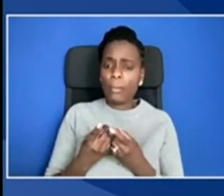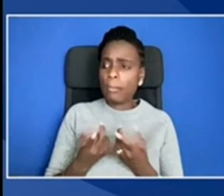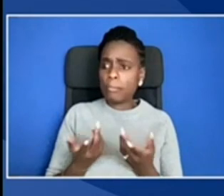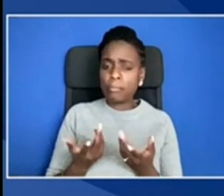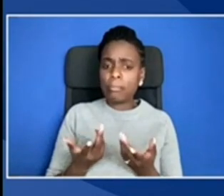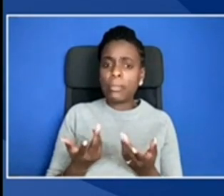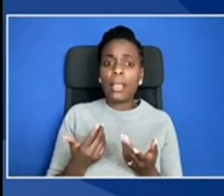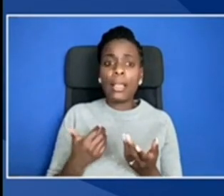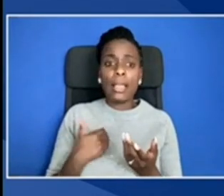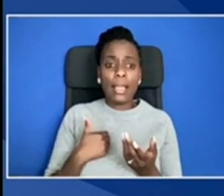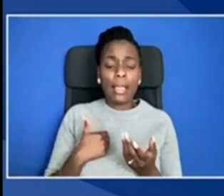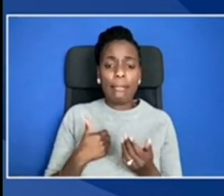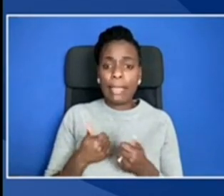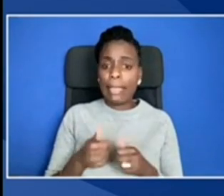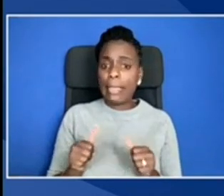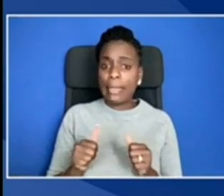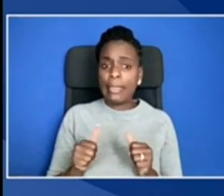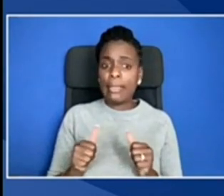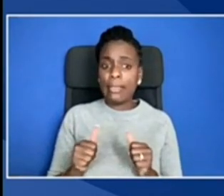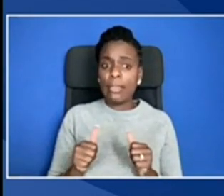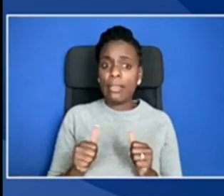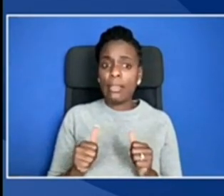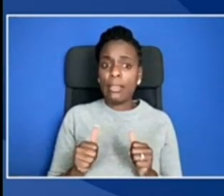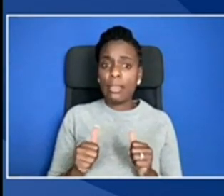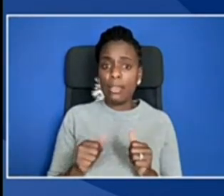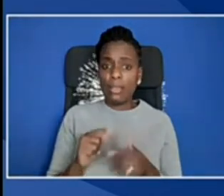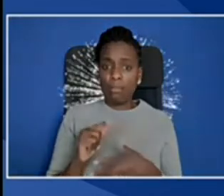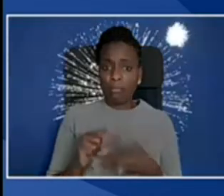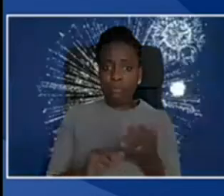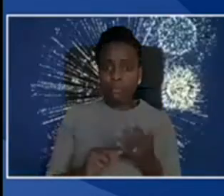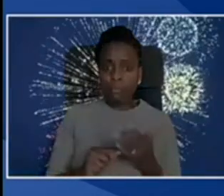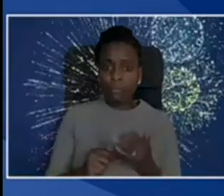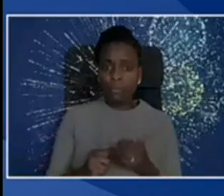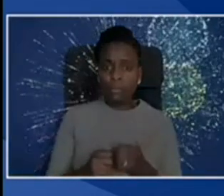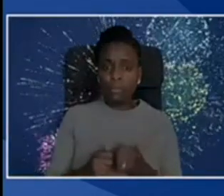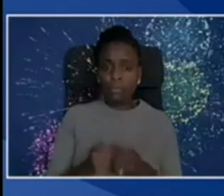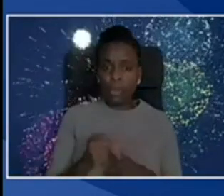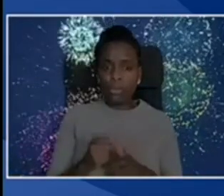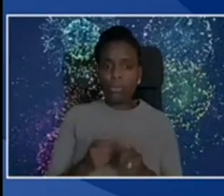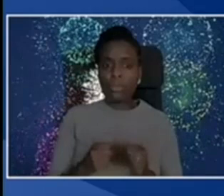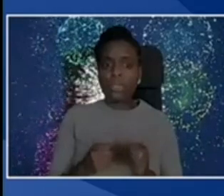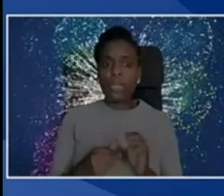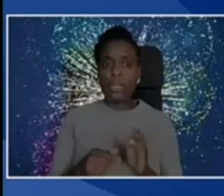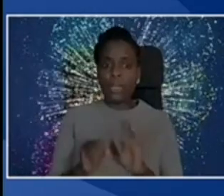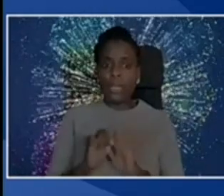any of those that are most indicative of a hardship that wouldn't otherwise be